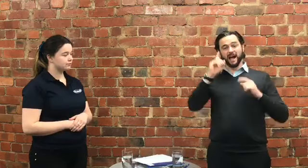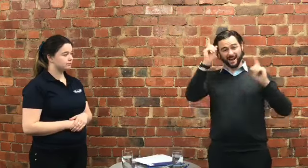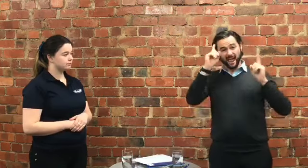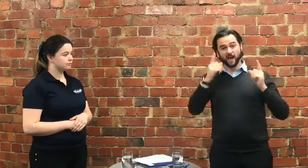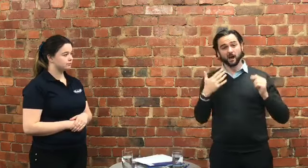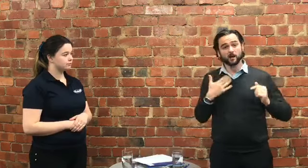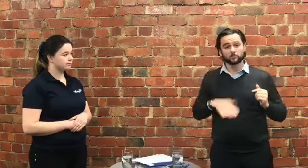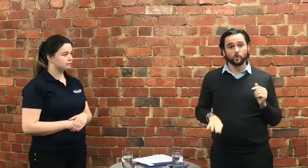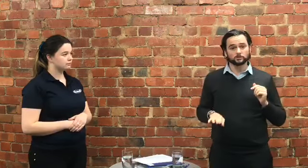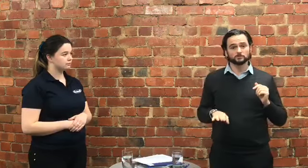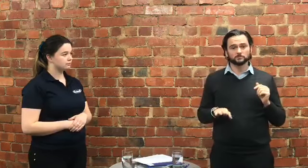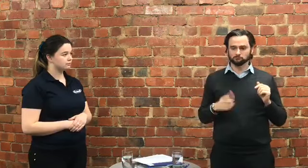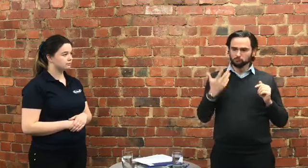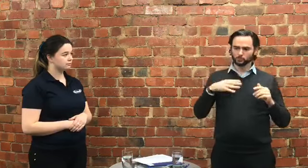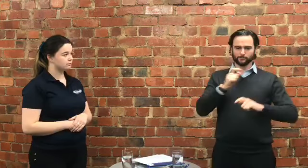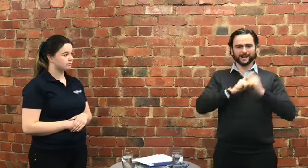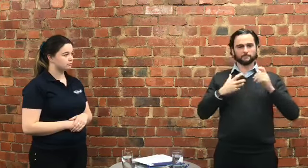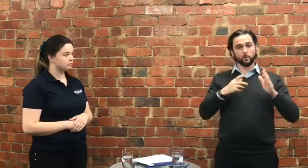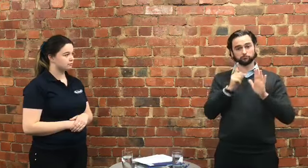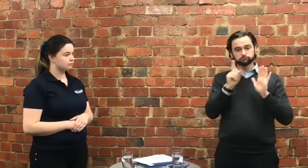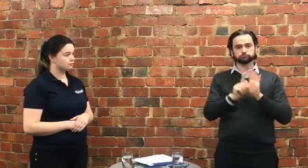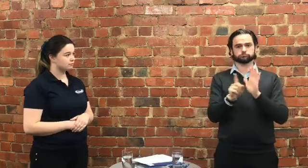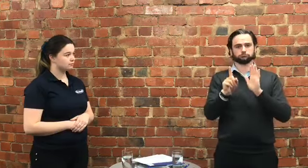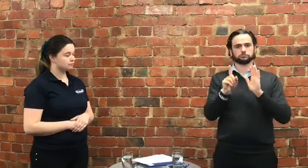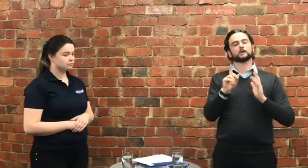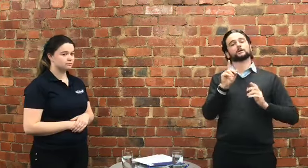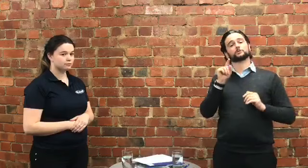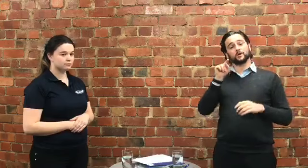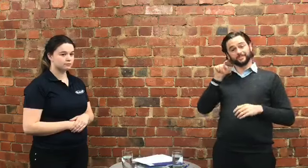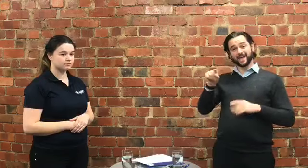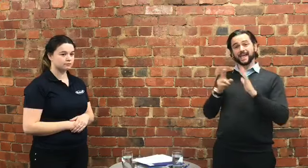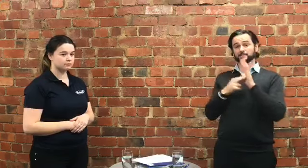or clean the house or travel on public transport.